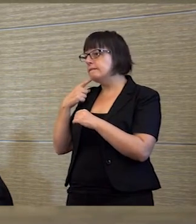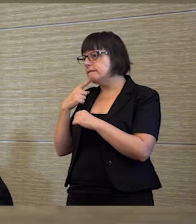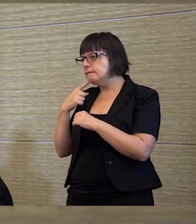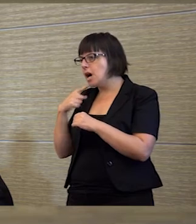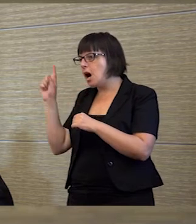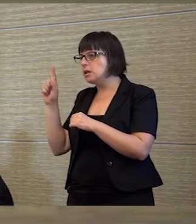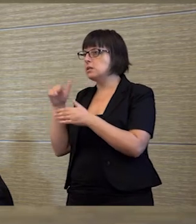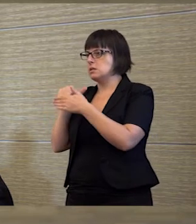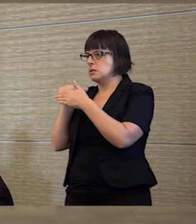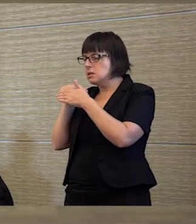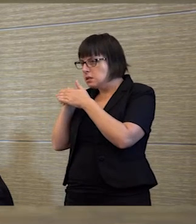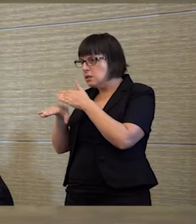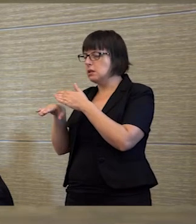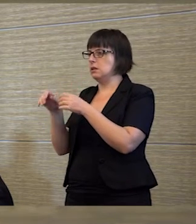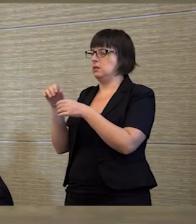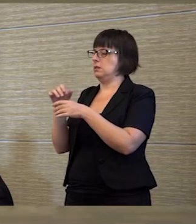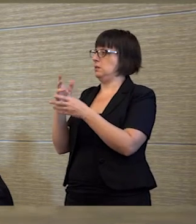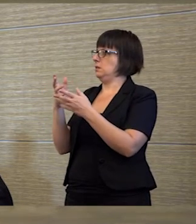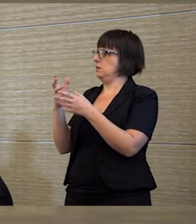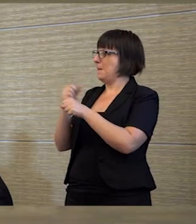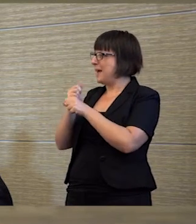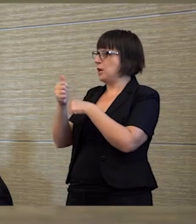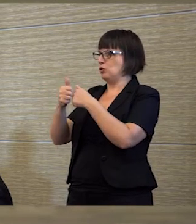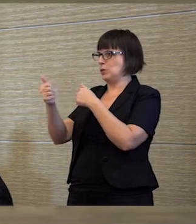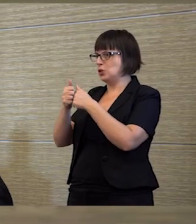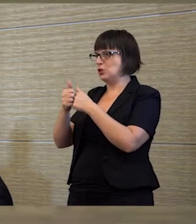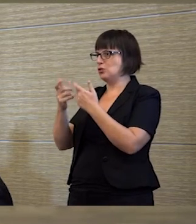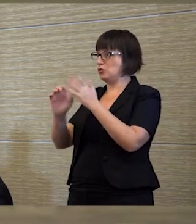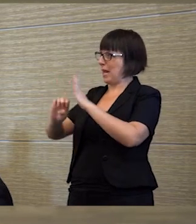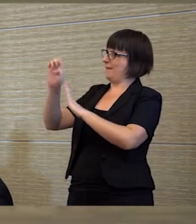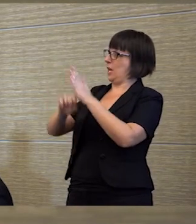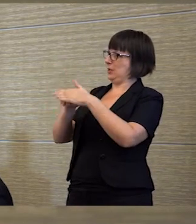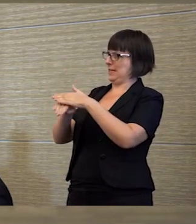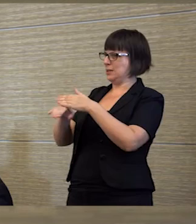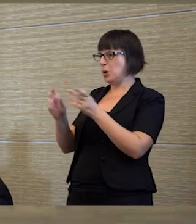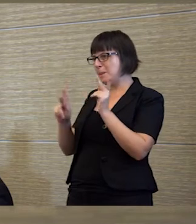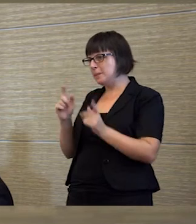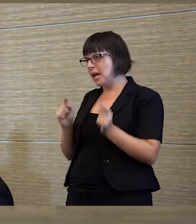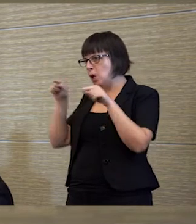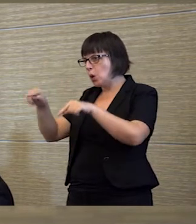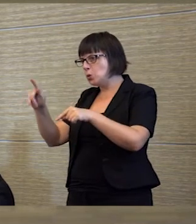accessible transport elevator so people could go to their public meetings in